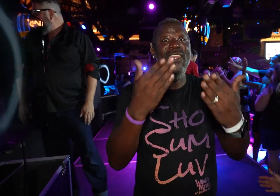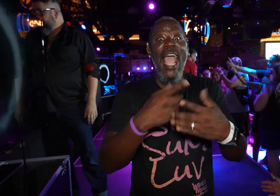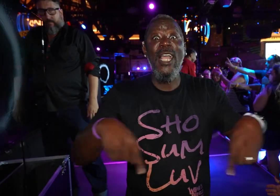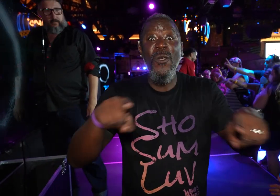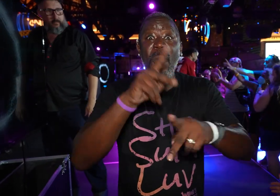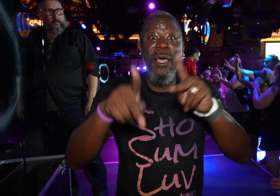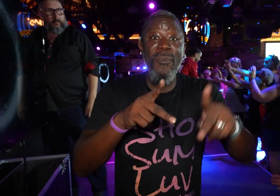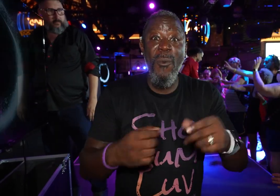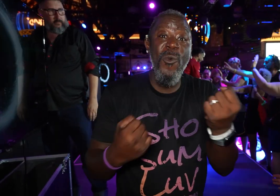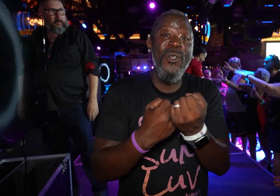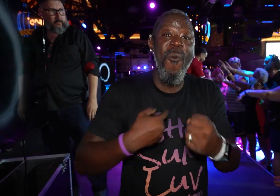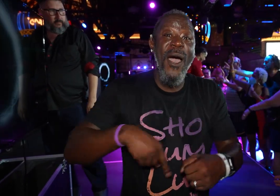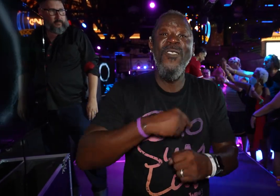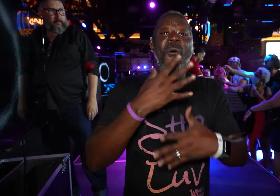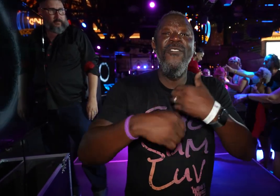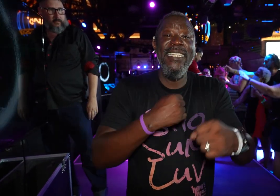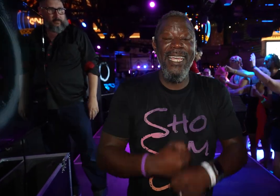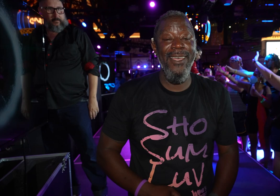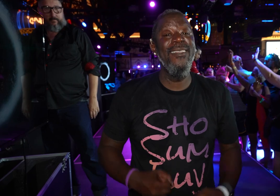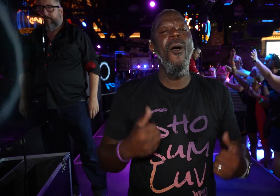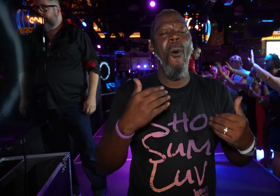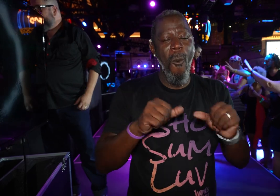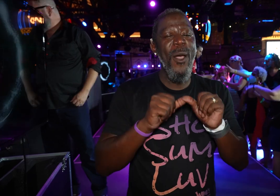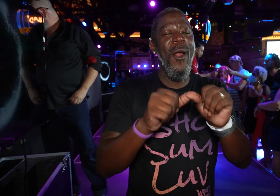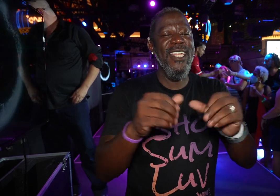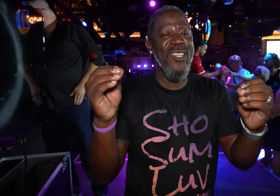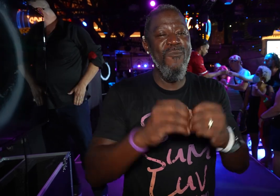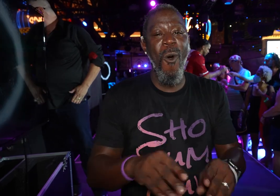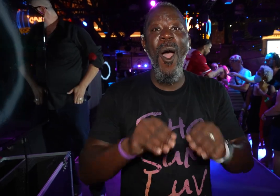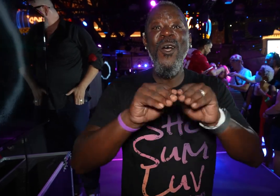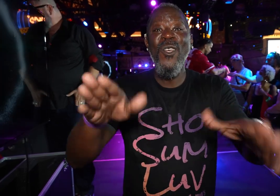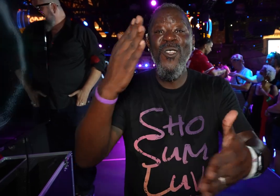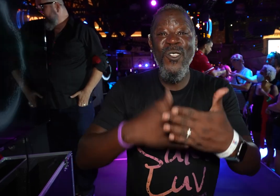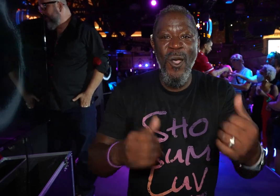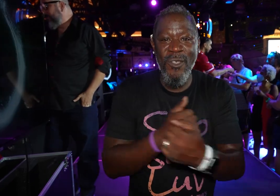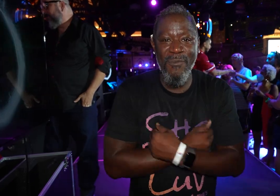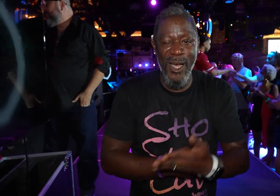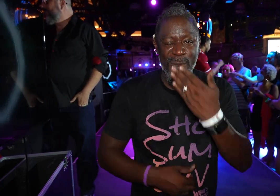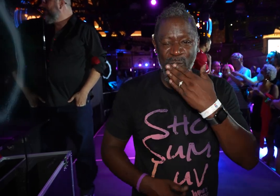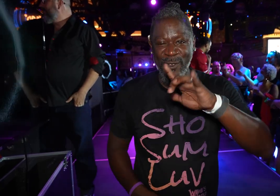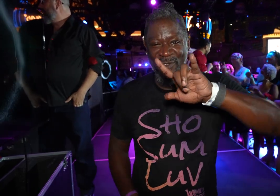and thank you to the people who have supported us over the years. We'll keep doing more, sho sum luv!